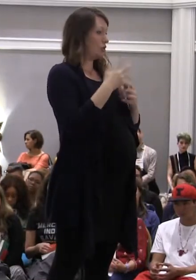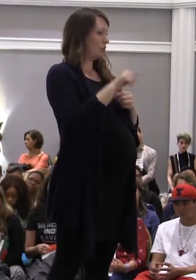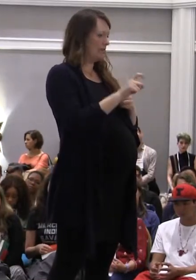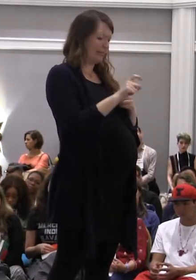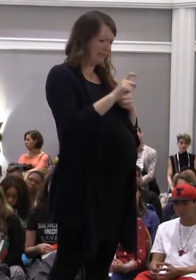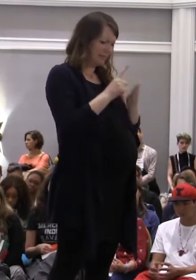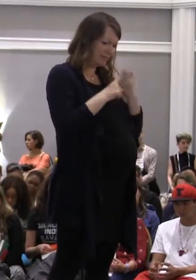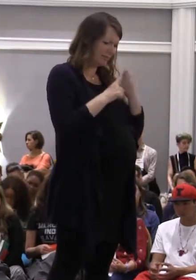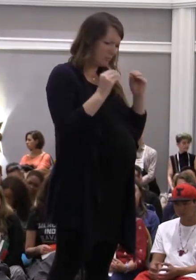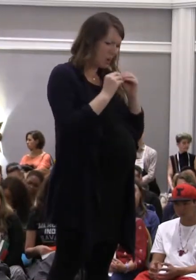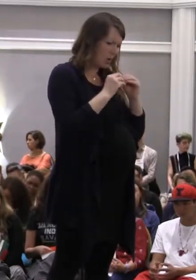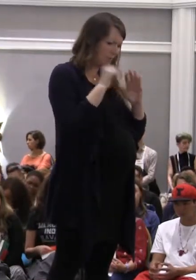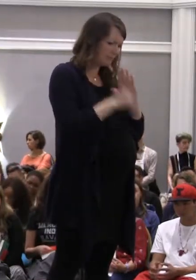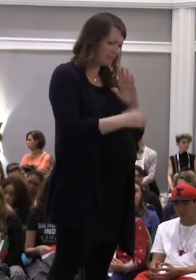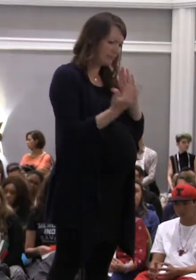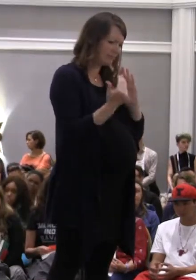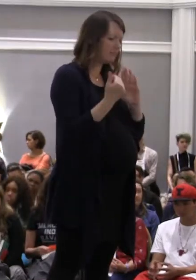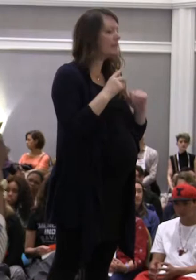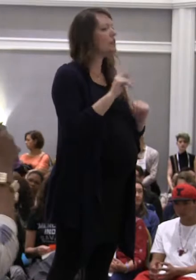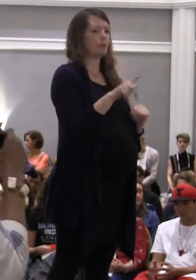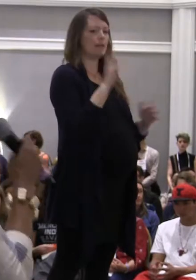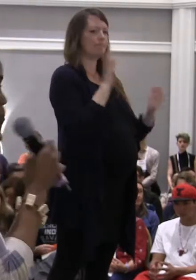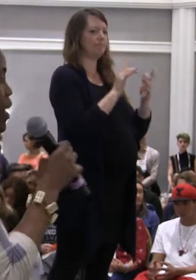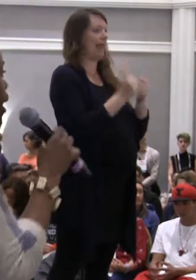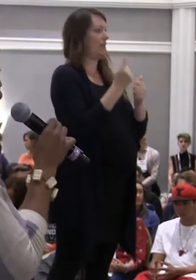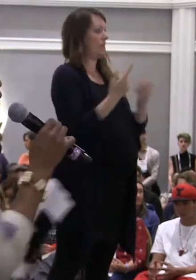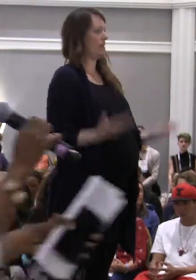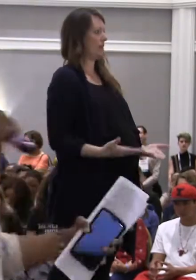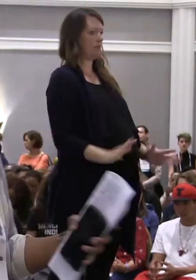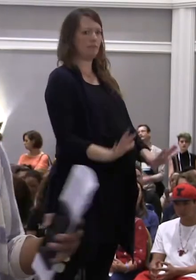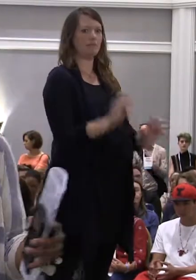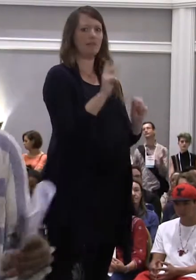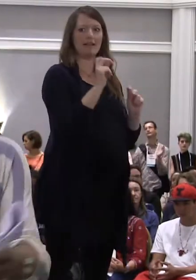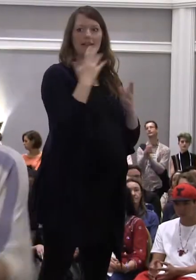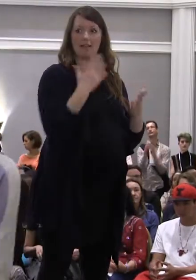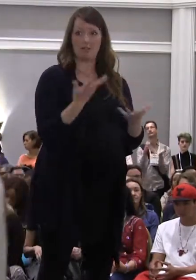do not hesitate to call anyone of the folks up here. OK...and Gus?